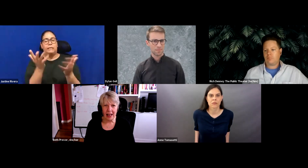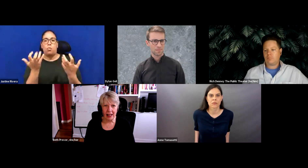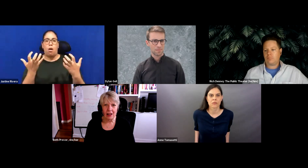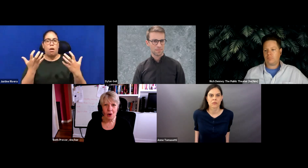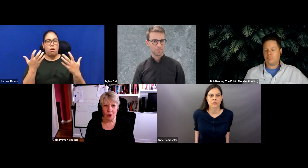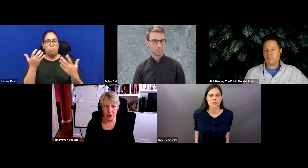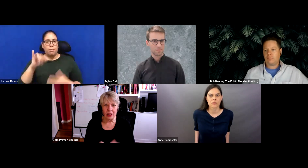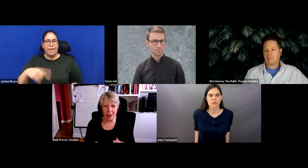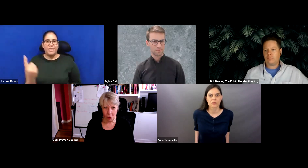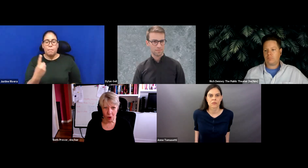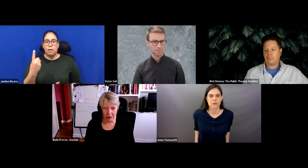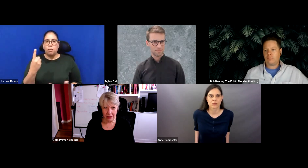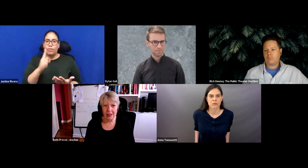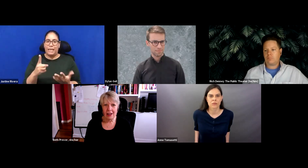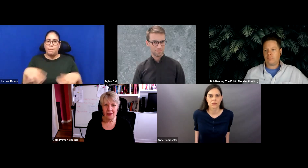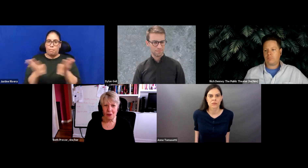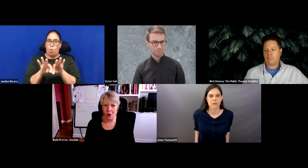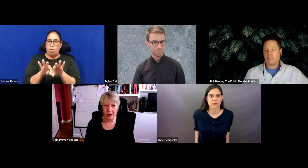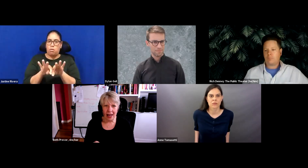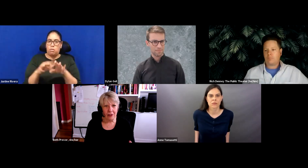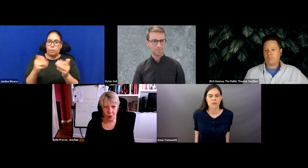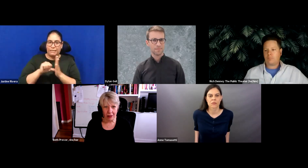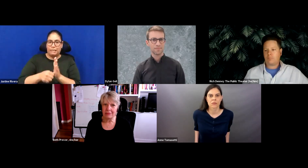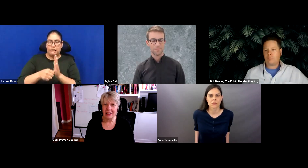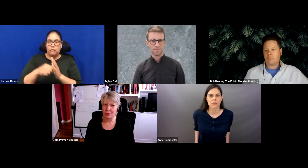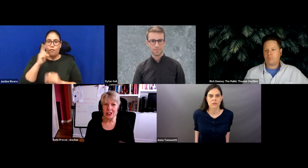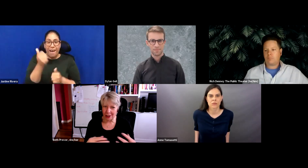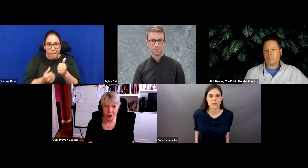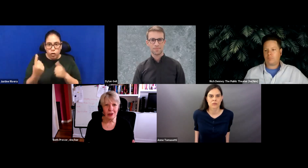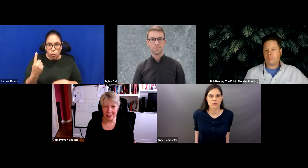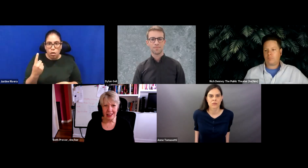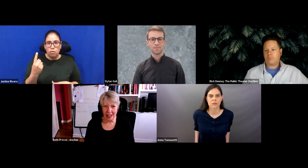that was really important for everyone, which includes the